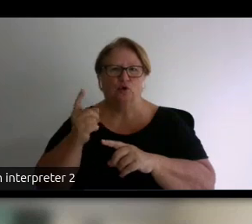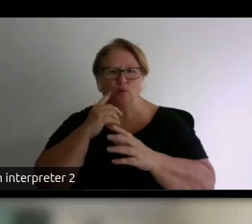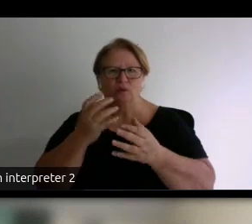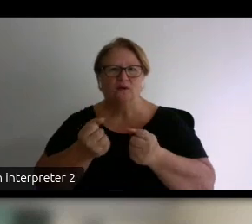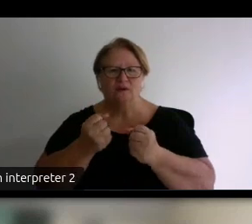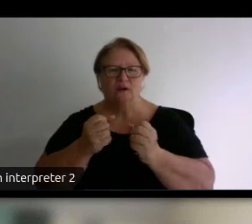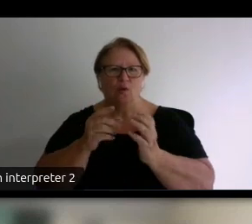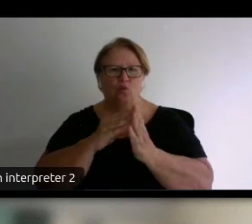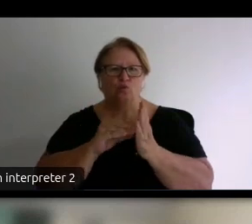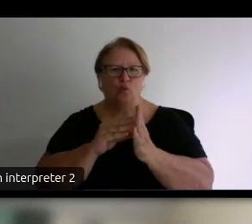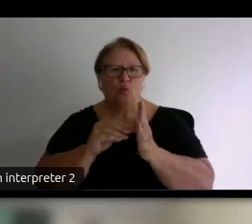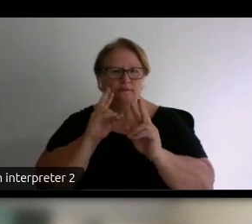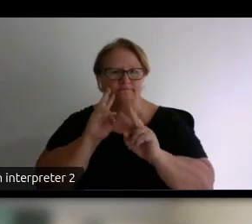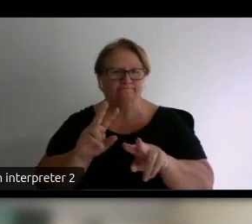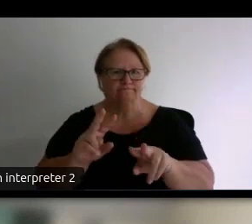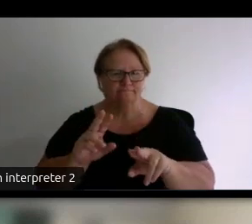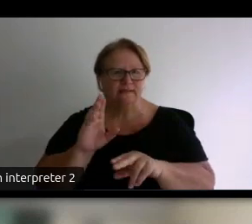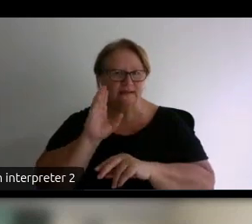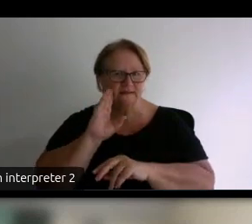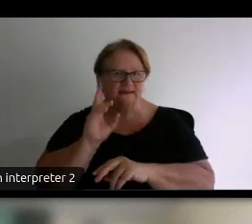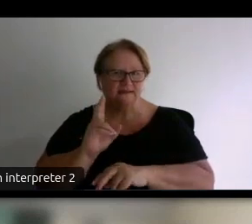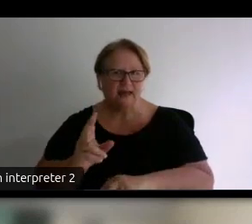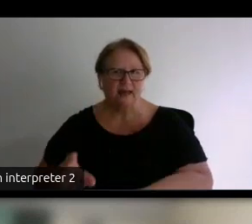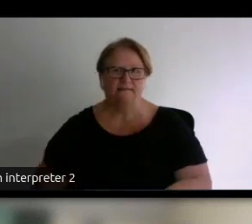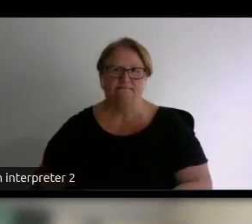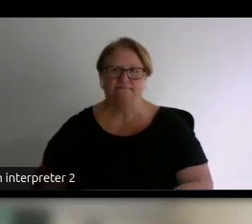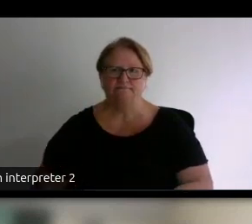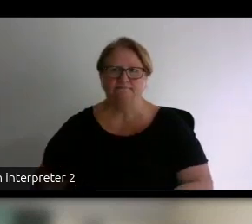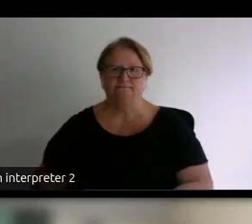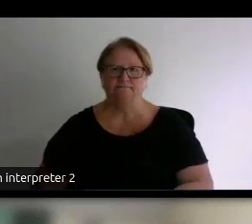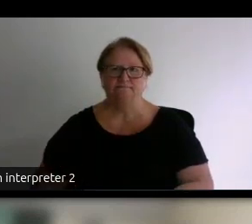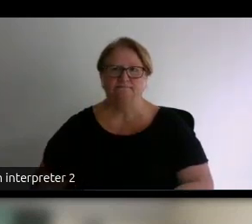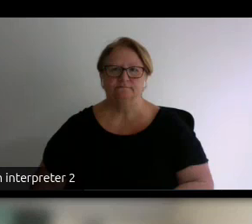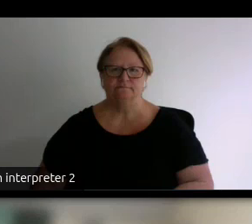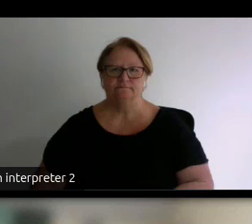presentation slides along with those links that Mary-Ann referred to earlier and anything else